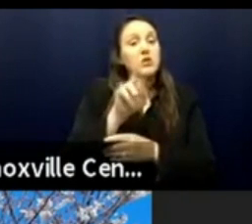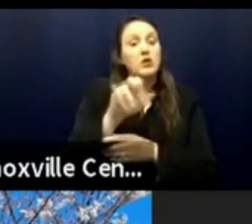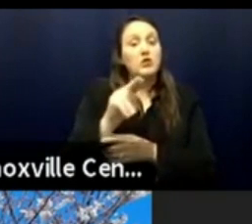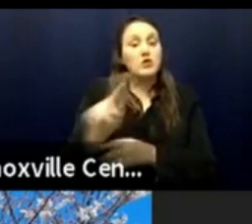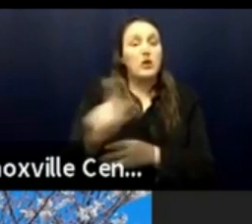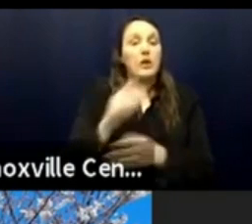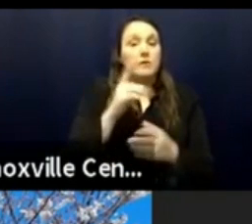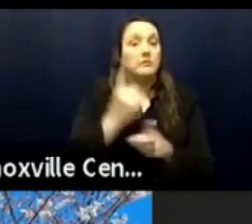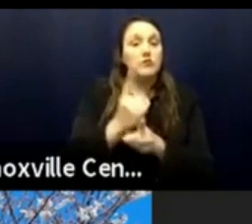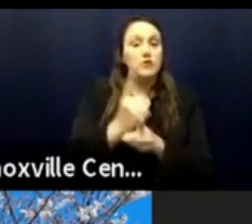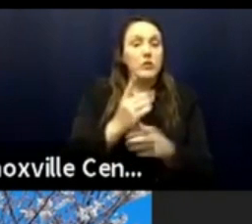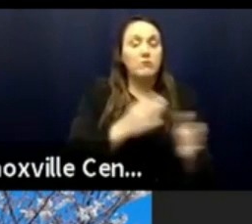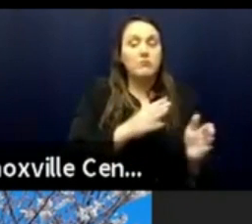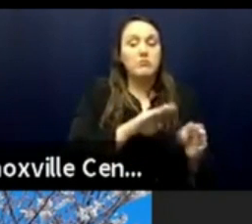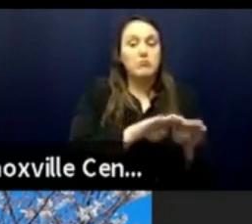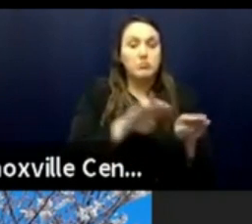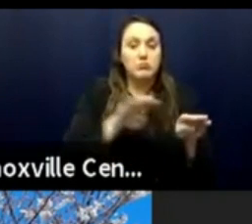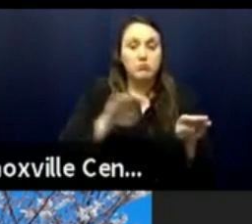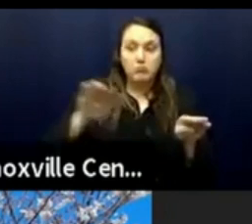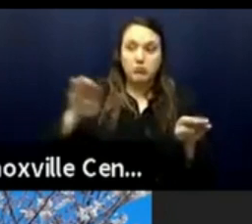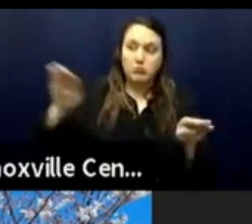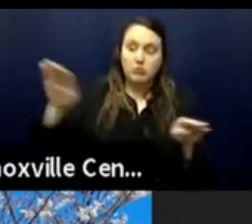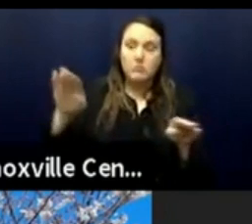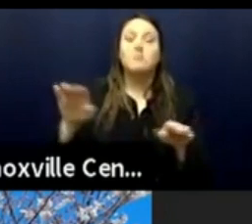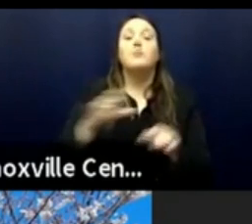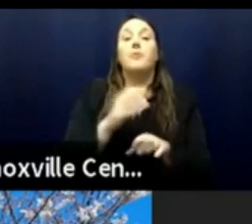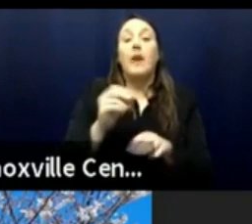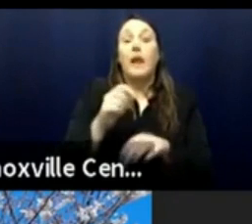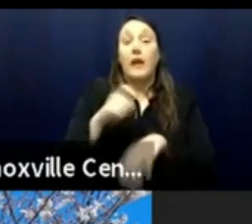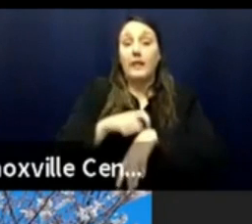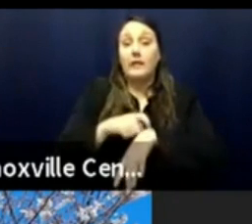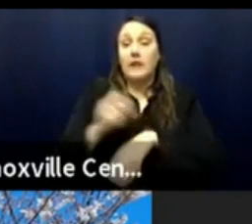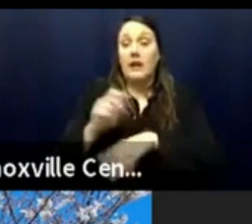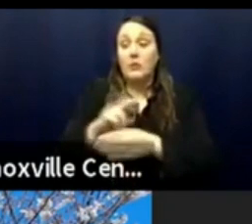RESULTS. ON THE DAY THAT WE CAN SEE THAT TRENDS ARE HEADING IN THE RIGHT